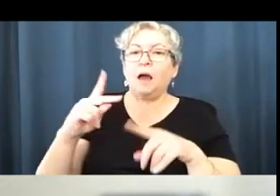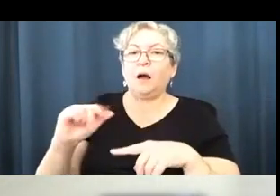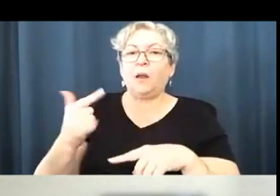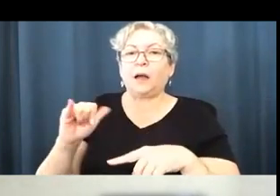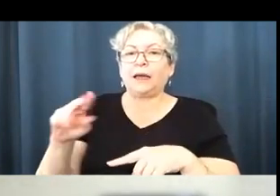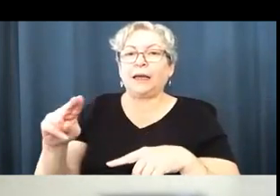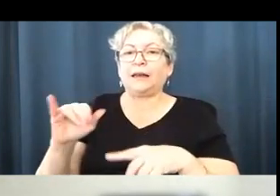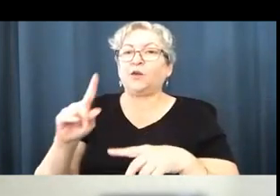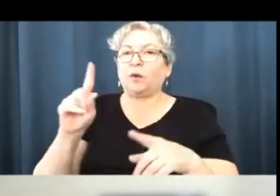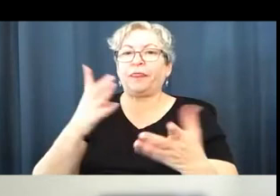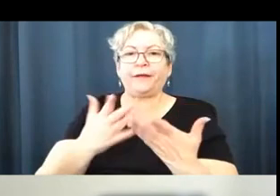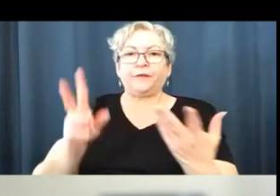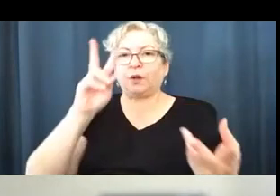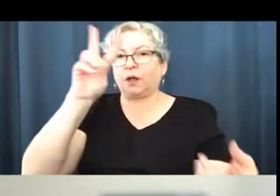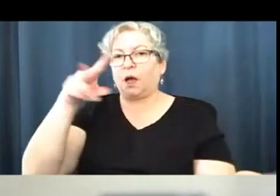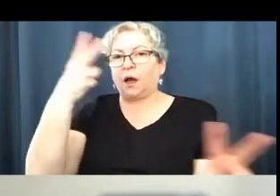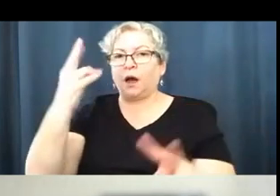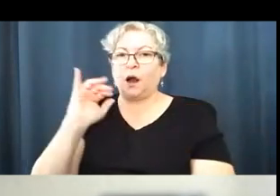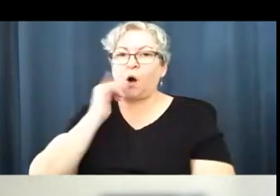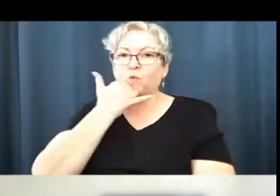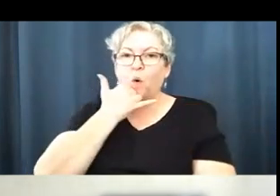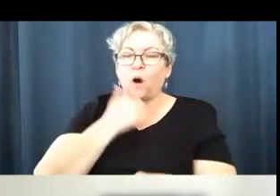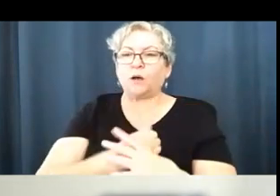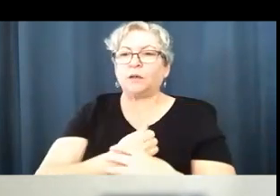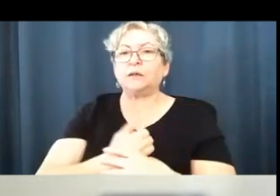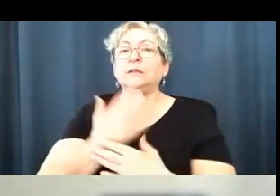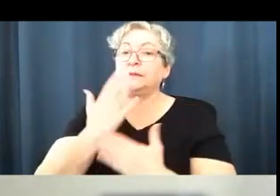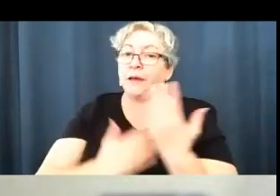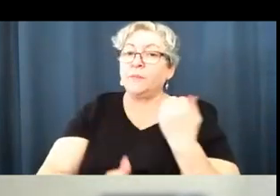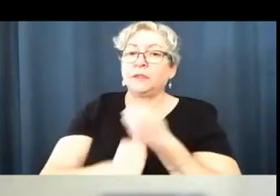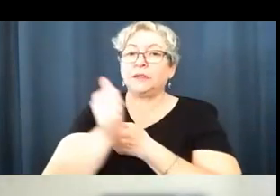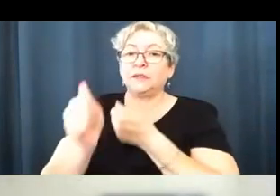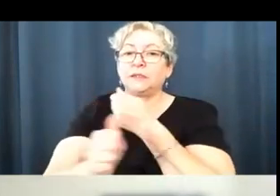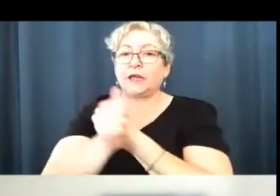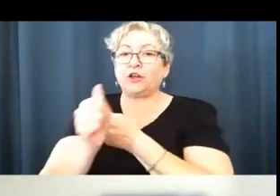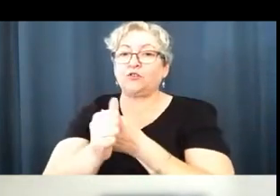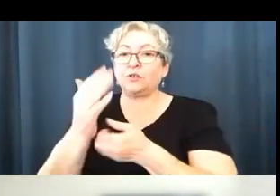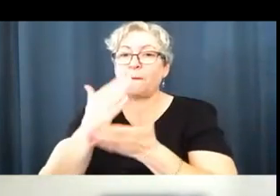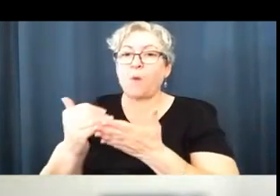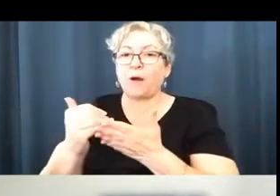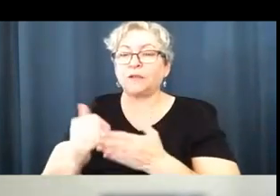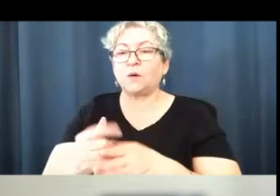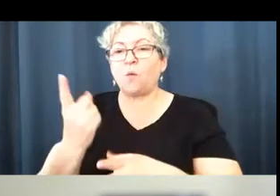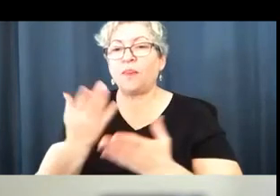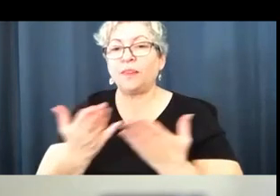So, there are some dangerous components. Now one thing that we like to say is that,